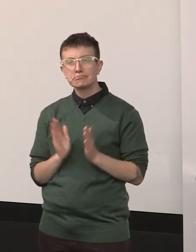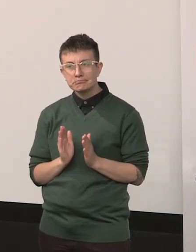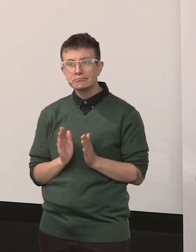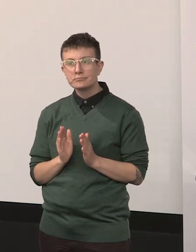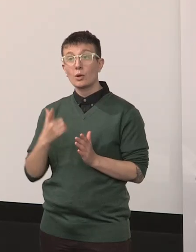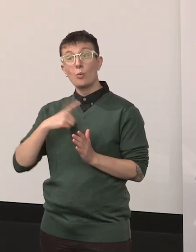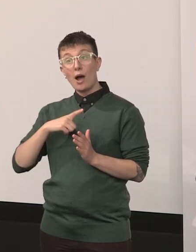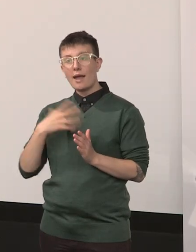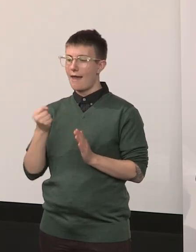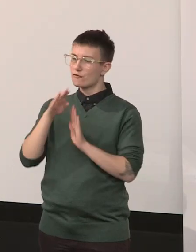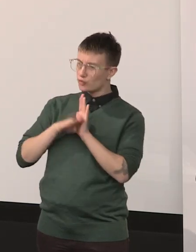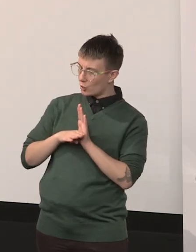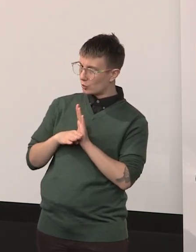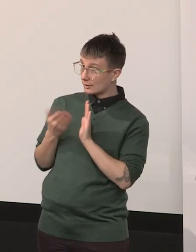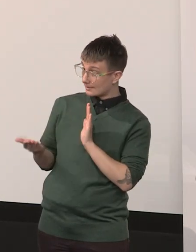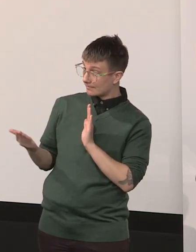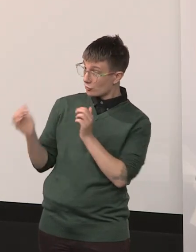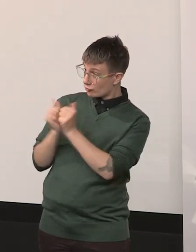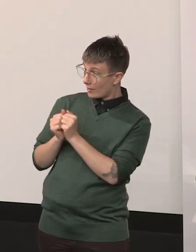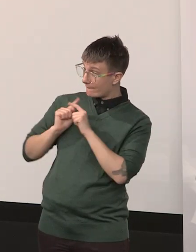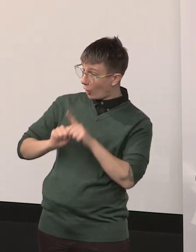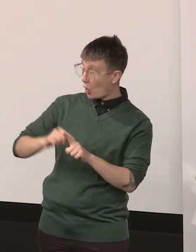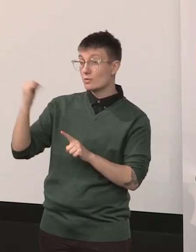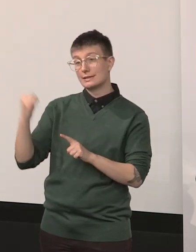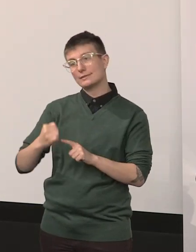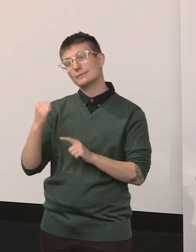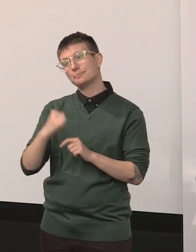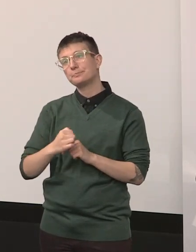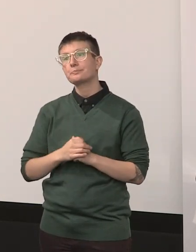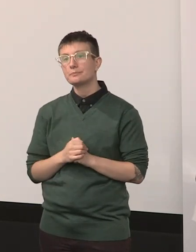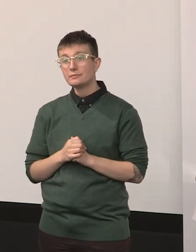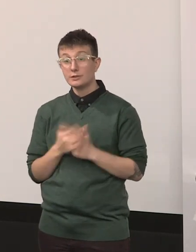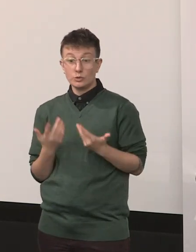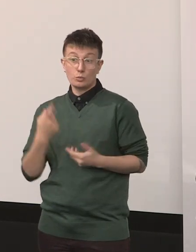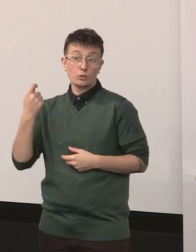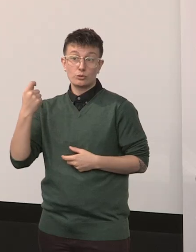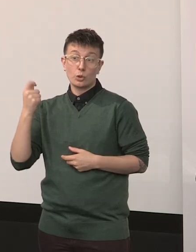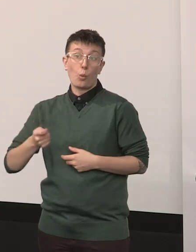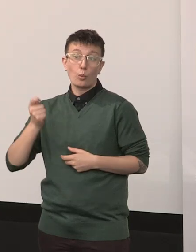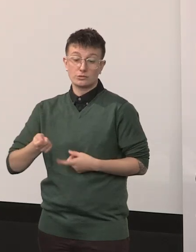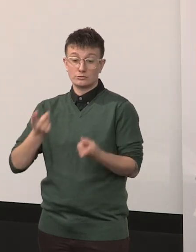having a very strict and clear plan in place, and that is the case for each compassionate